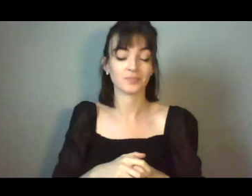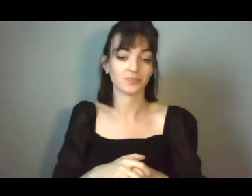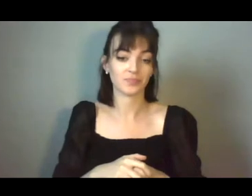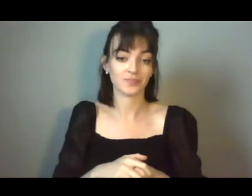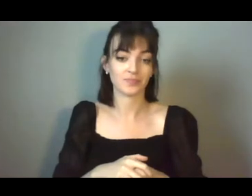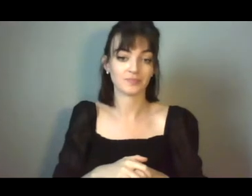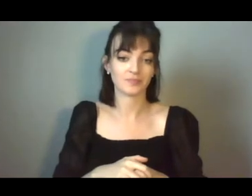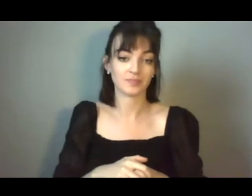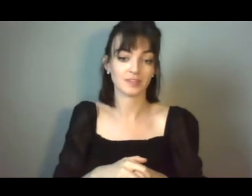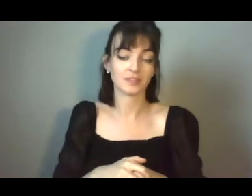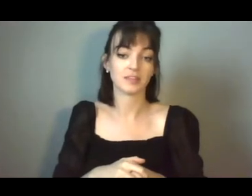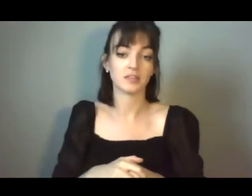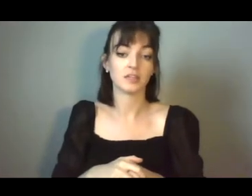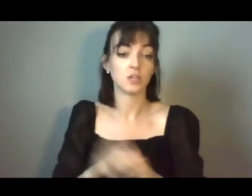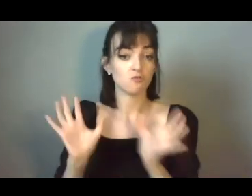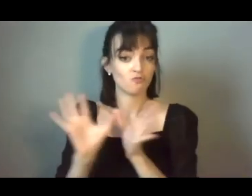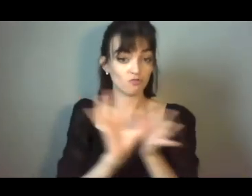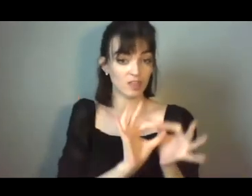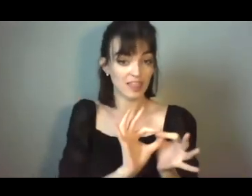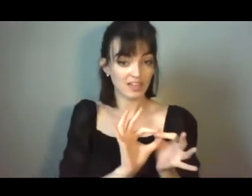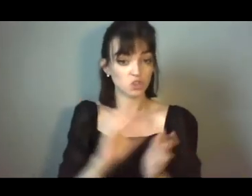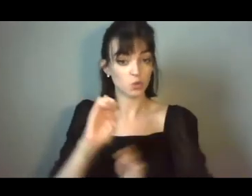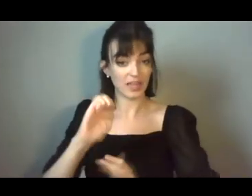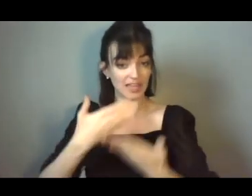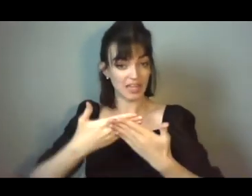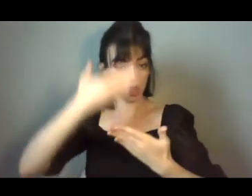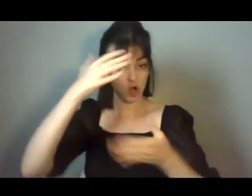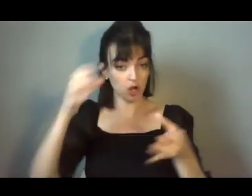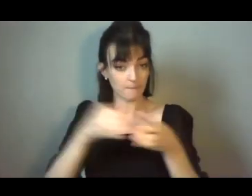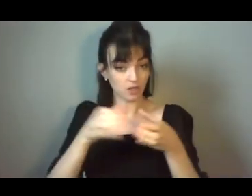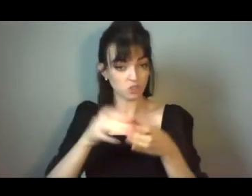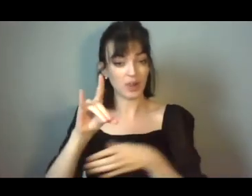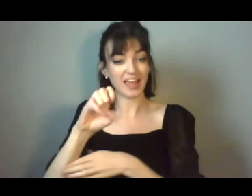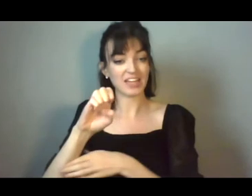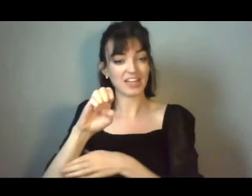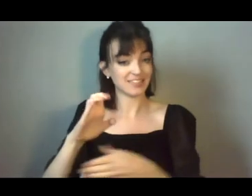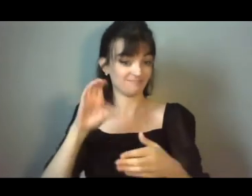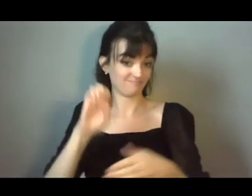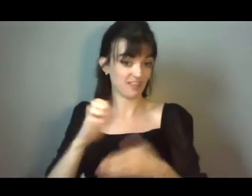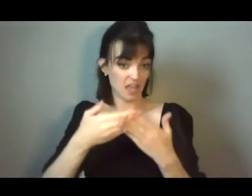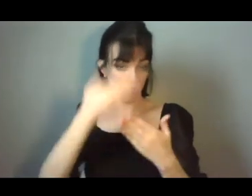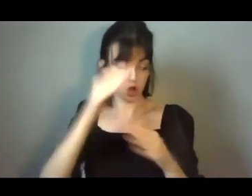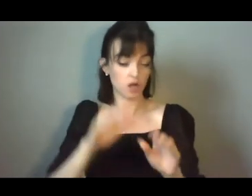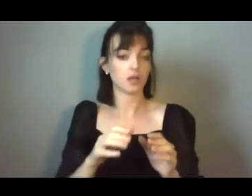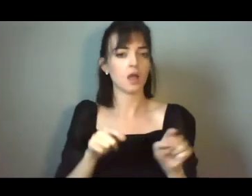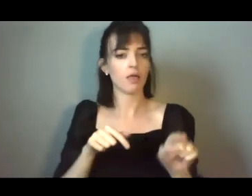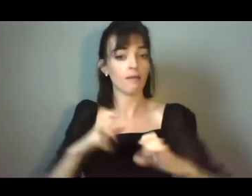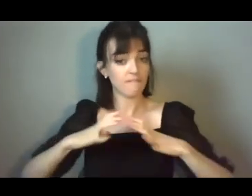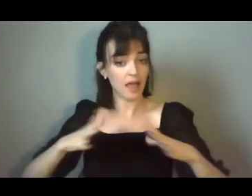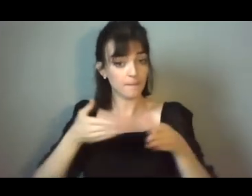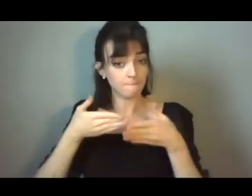relation to the HSE E learning modules, will they be available for public or just HSE staff.